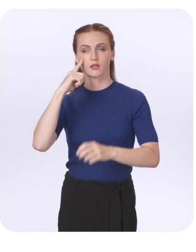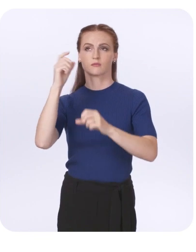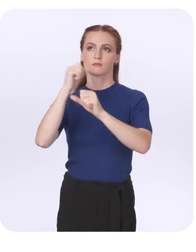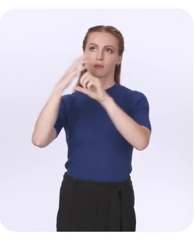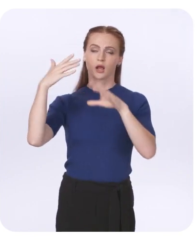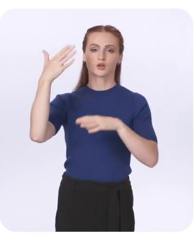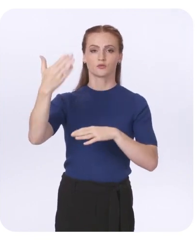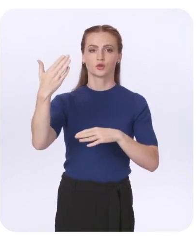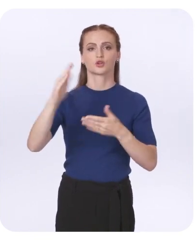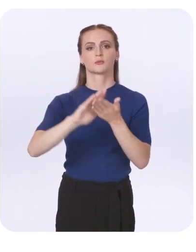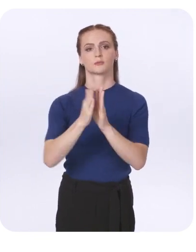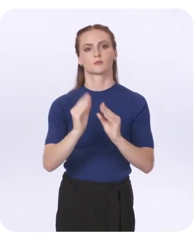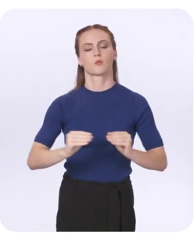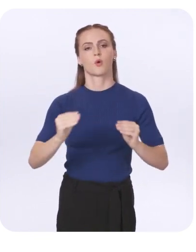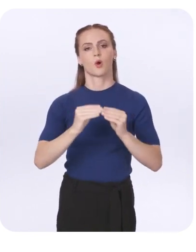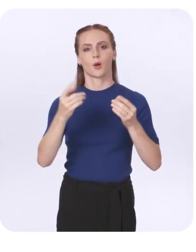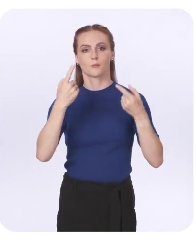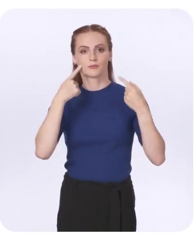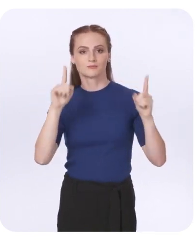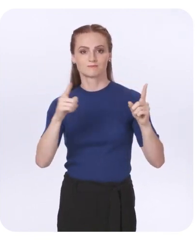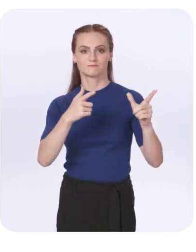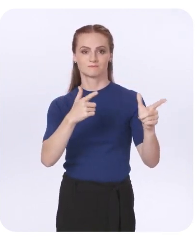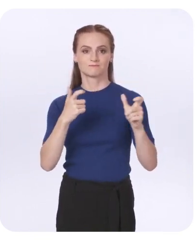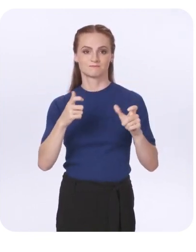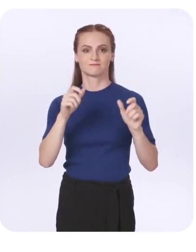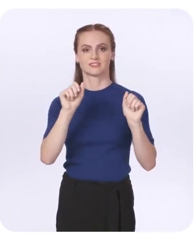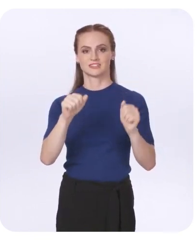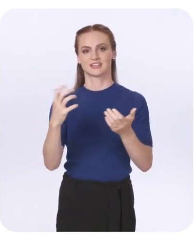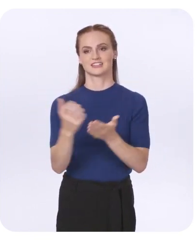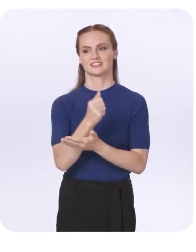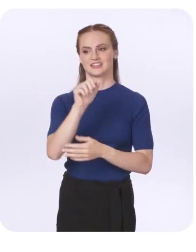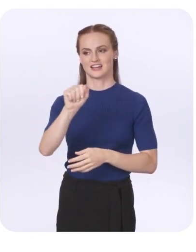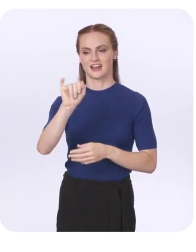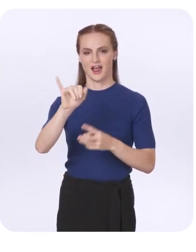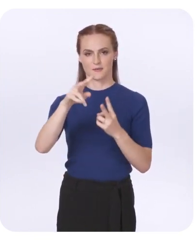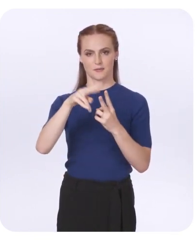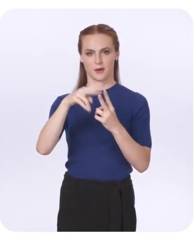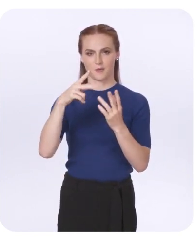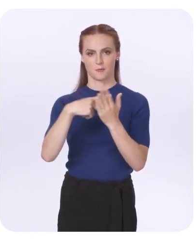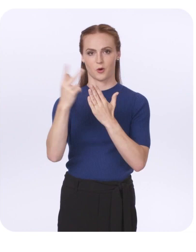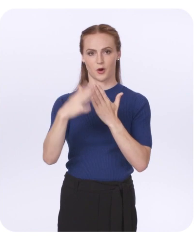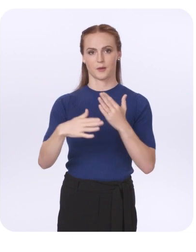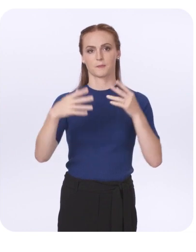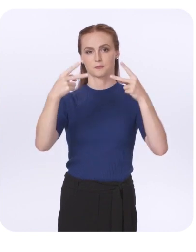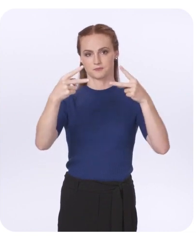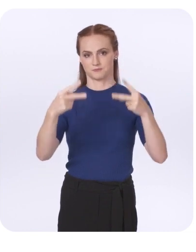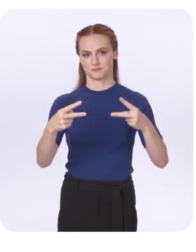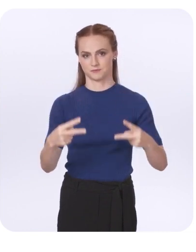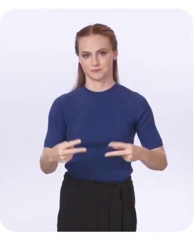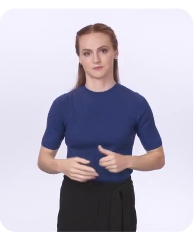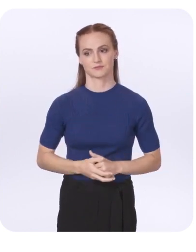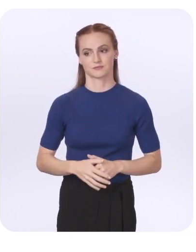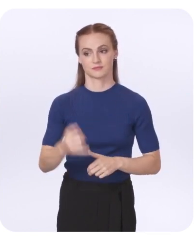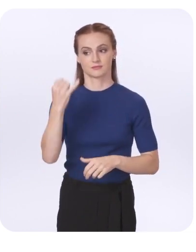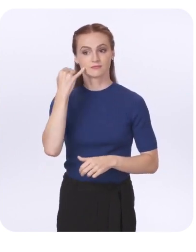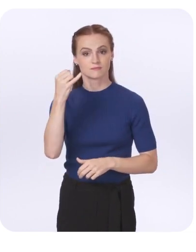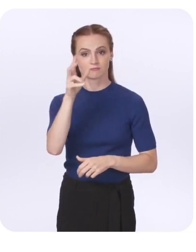for you to leverage an AI pair programmer as you code. So if there’s bugs, you can ask the model, “Hey, what’s wrong with my code?”